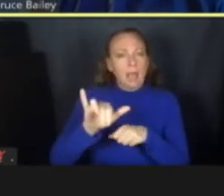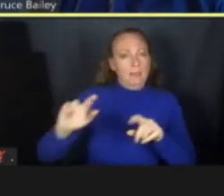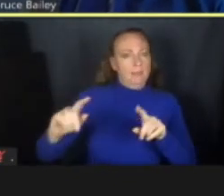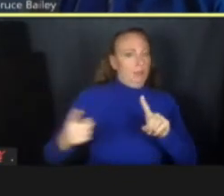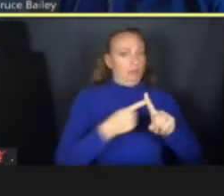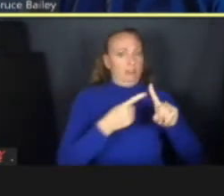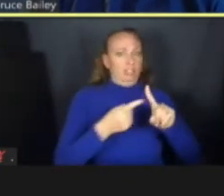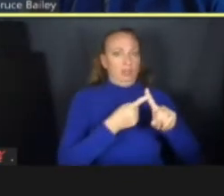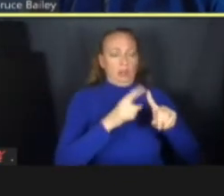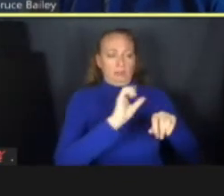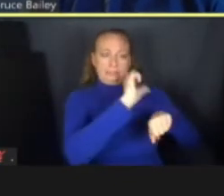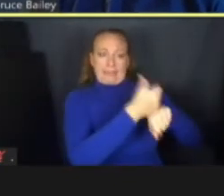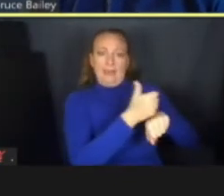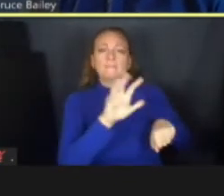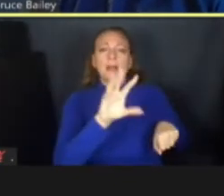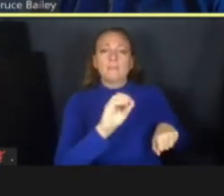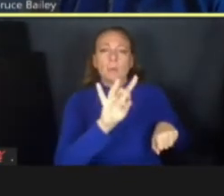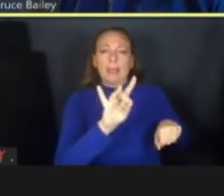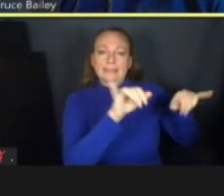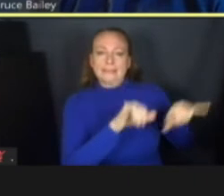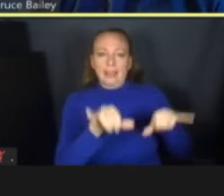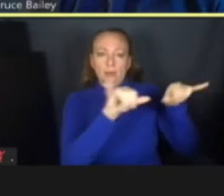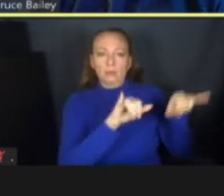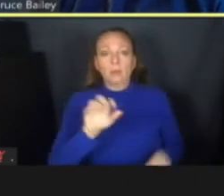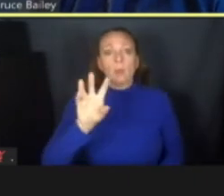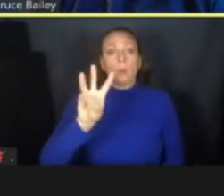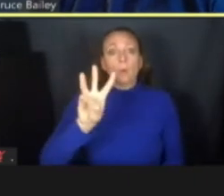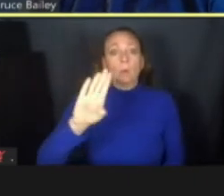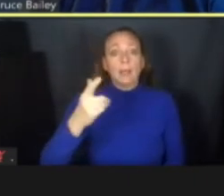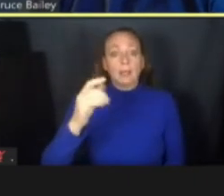And WCAG 2.0, incorporate, you know, evolved,